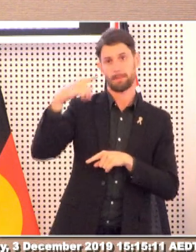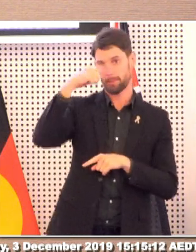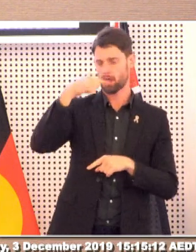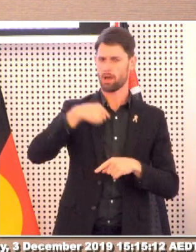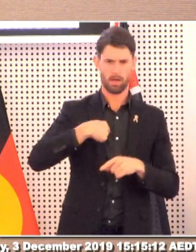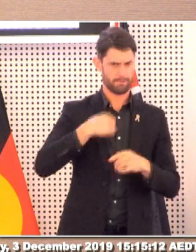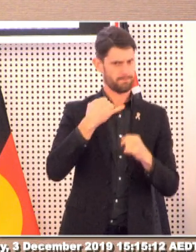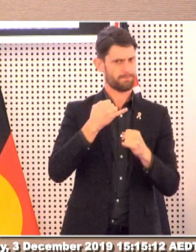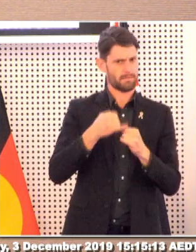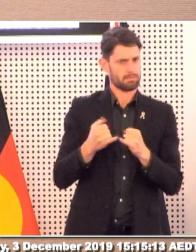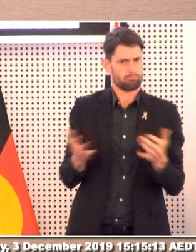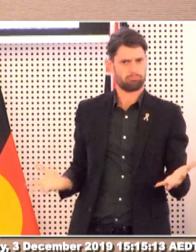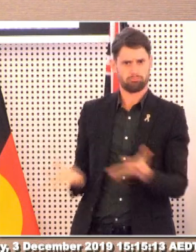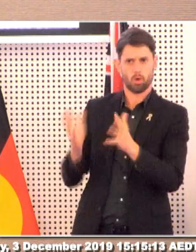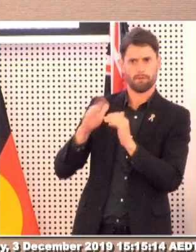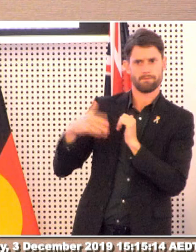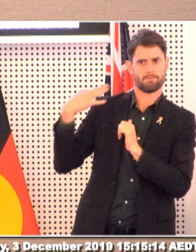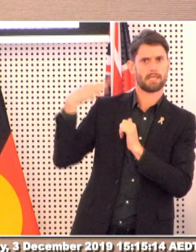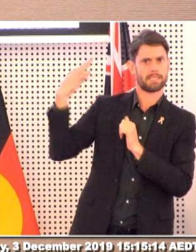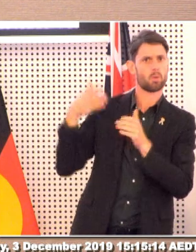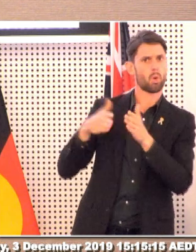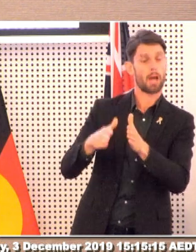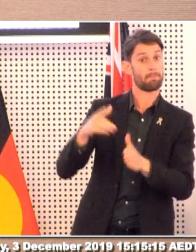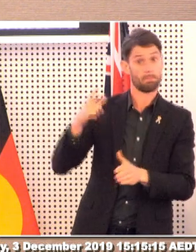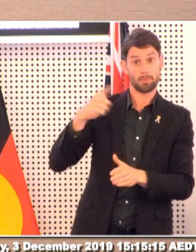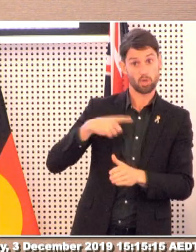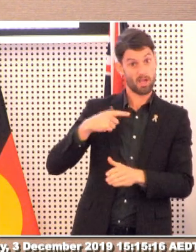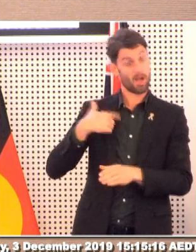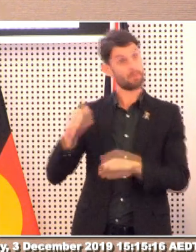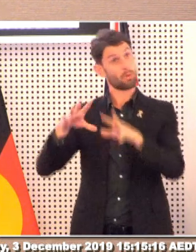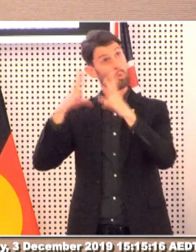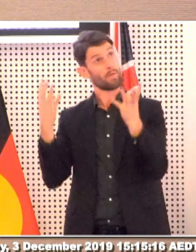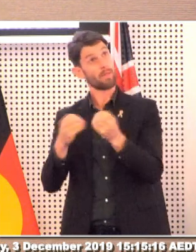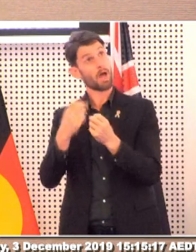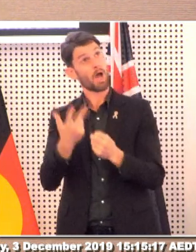model. The reason for that is that at any one time we have around 800 volunteers.